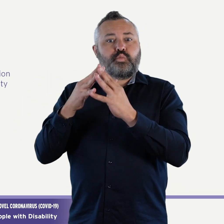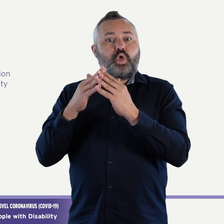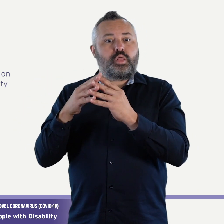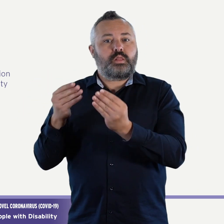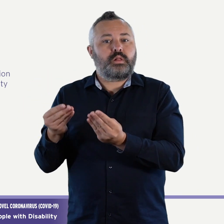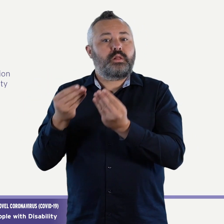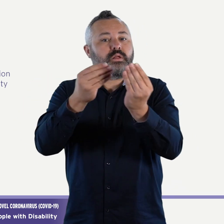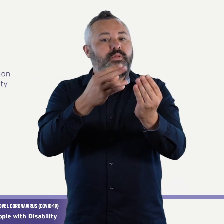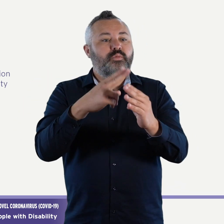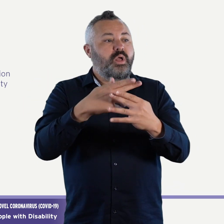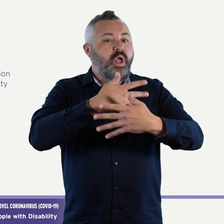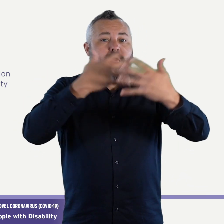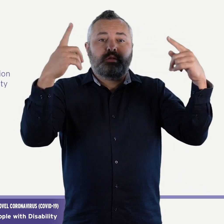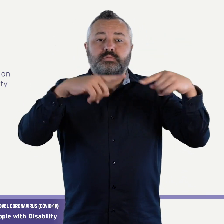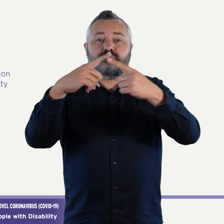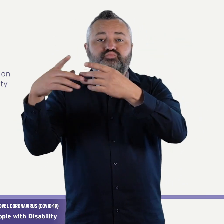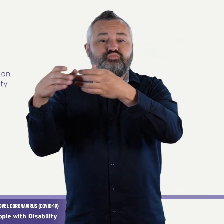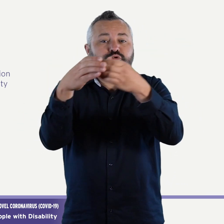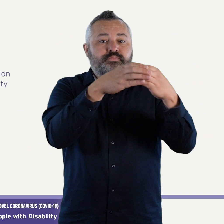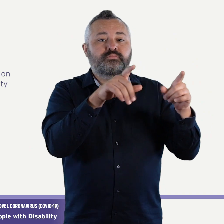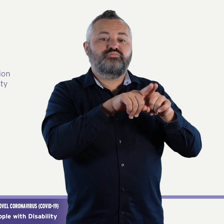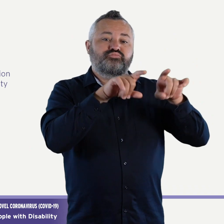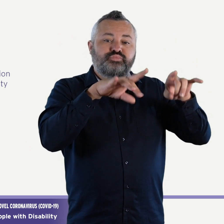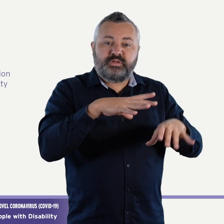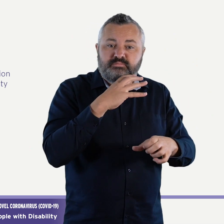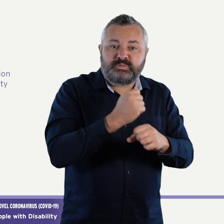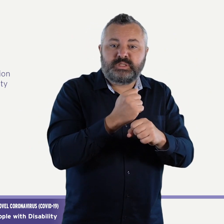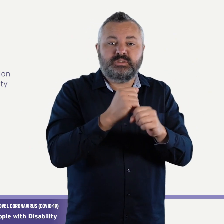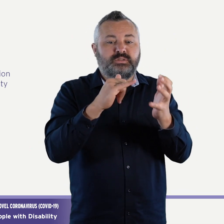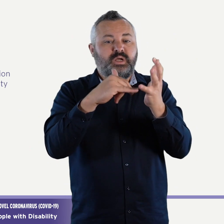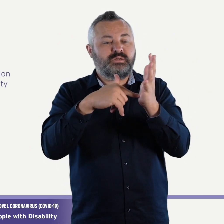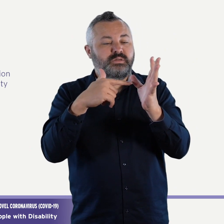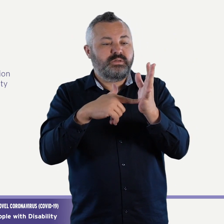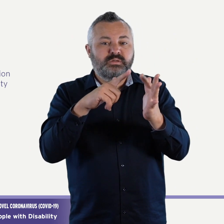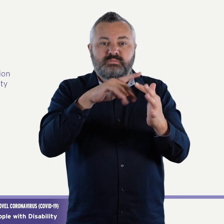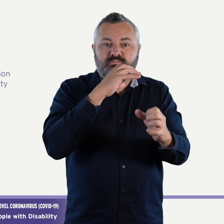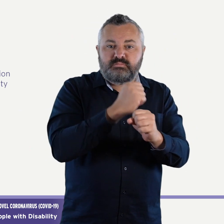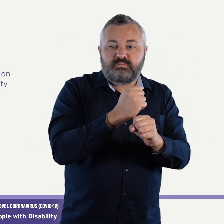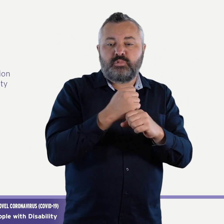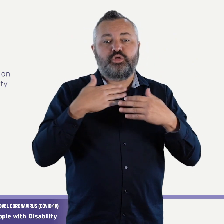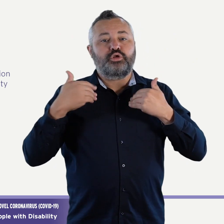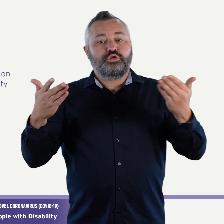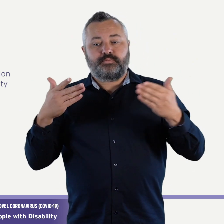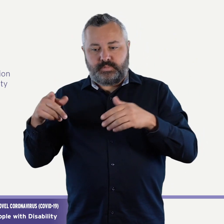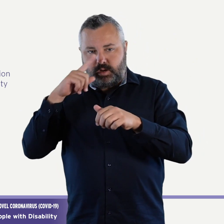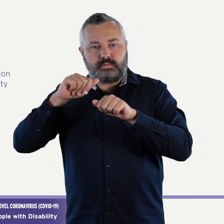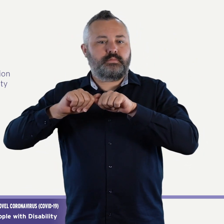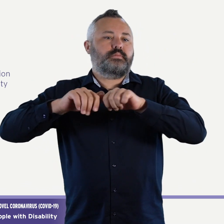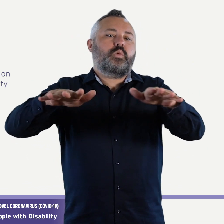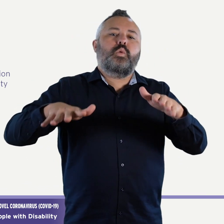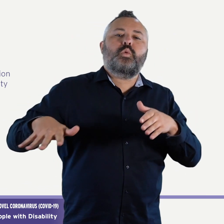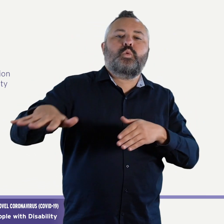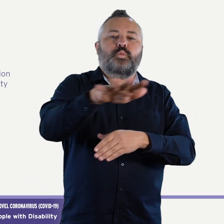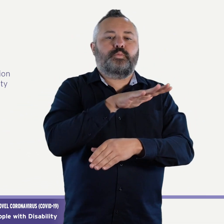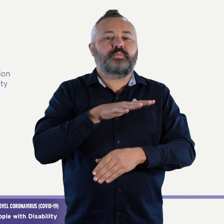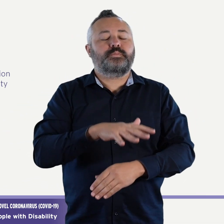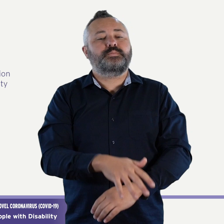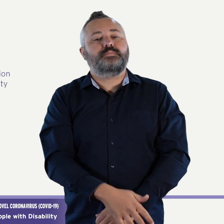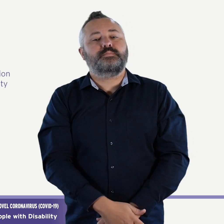parties engaged in the response, including the Australian Government, state and territory governments and health services.